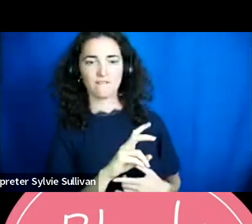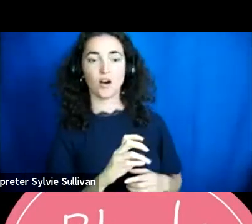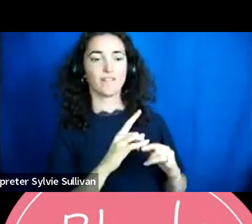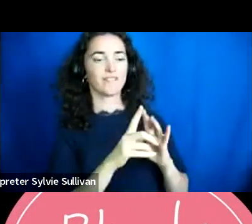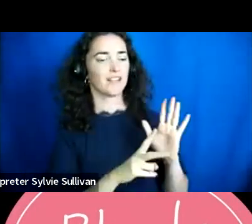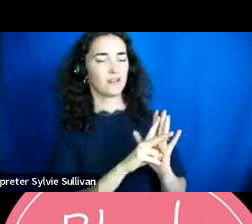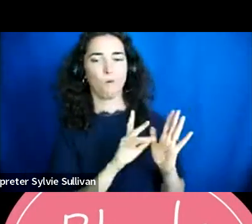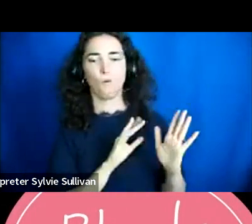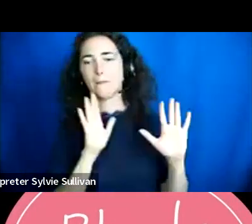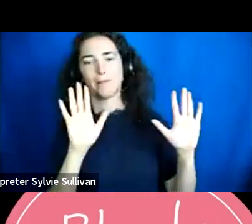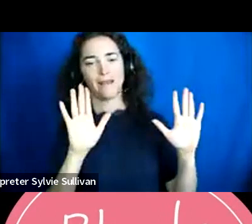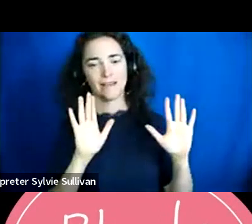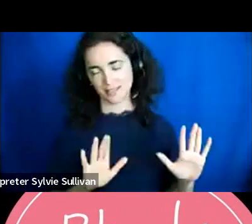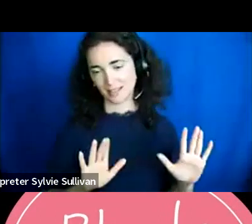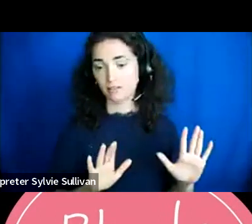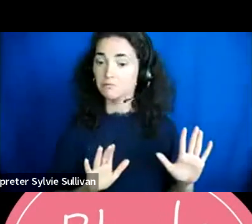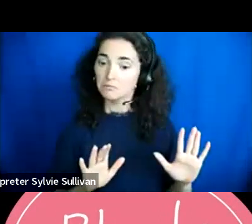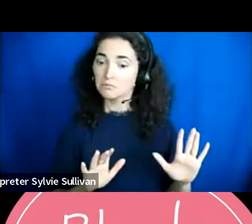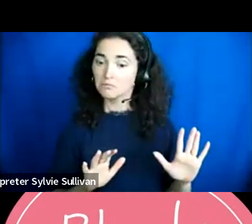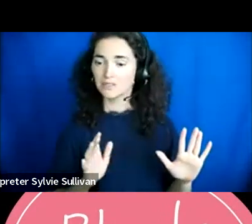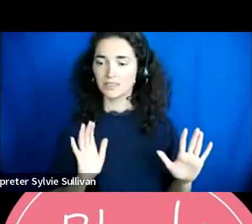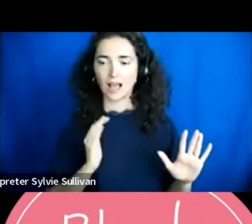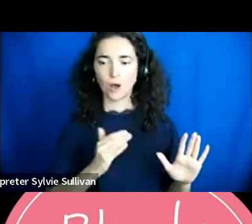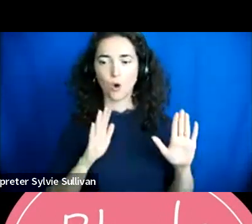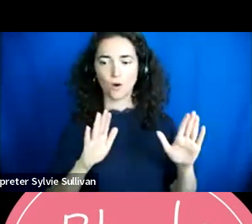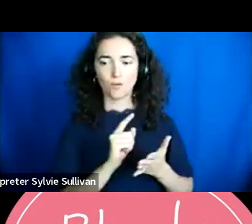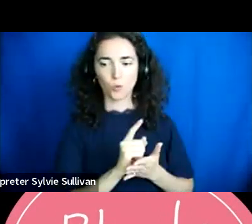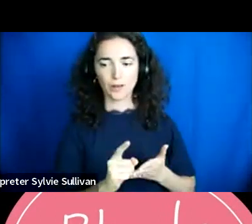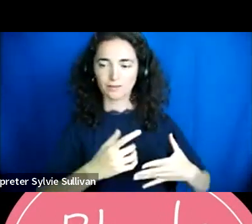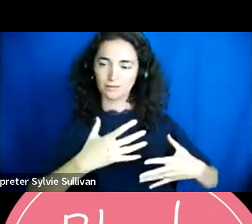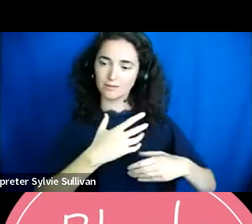That video was absolutely amazing. and it pretty much sums up our wonderful week